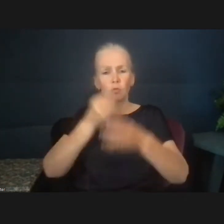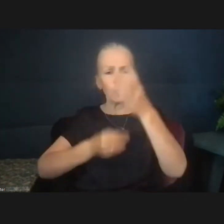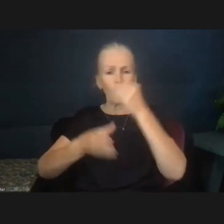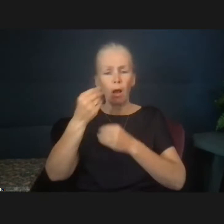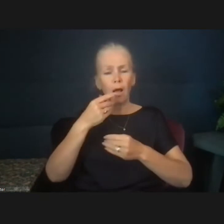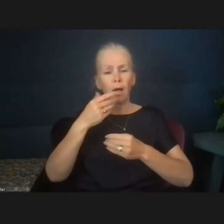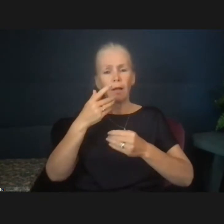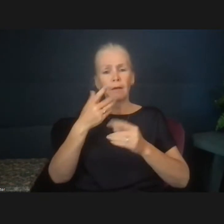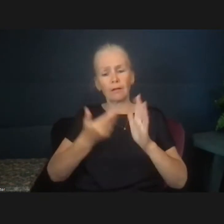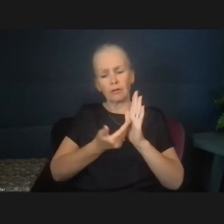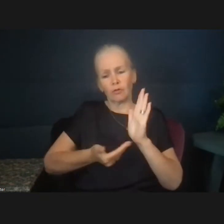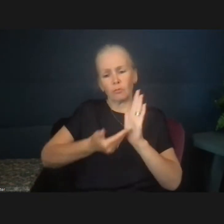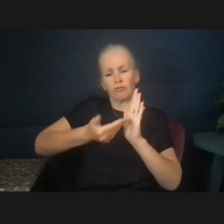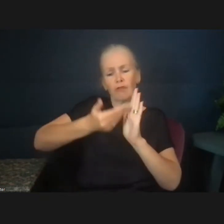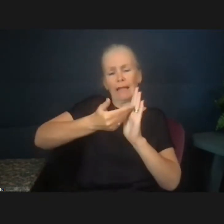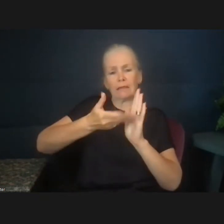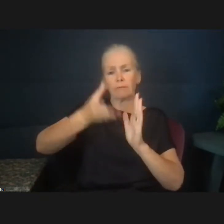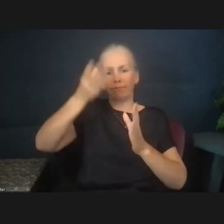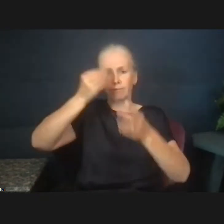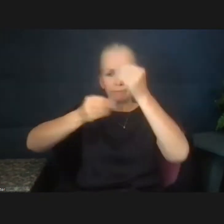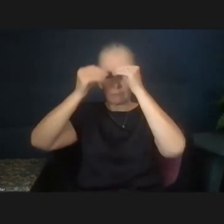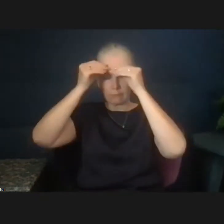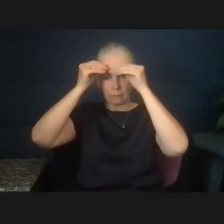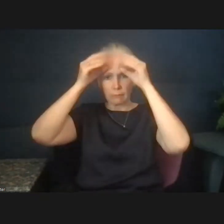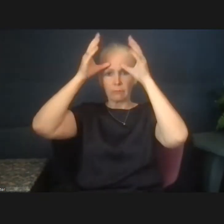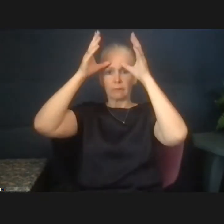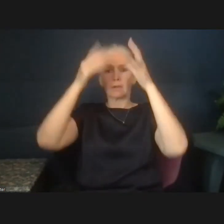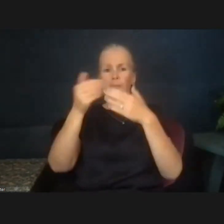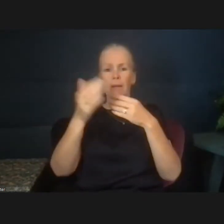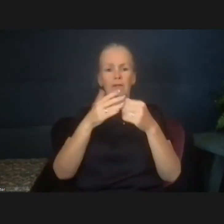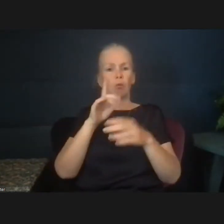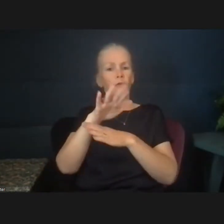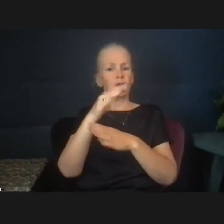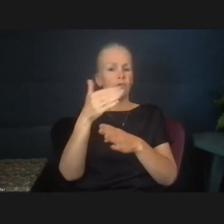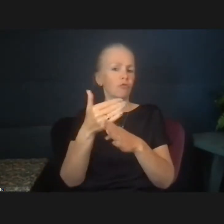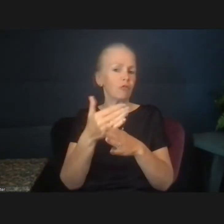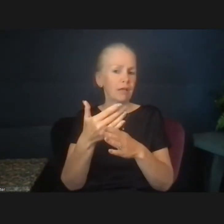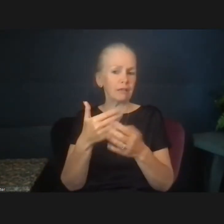and progress in their career that they choose regardless of where they come from.